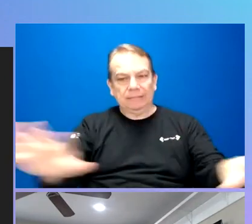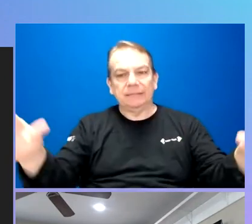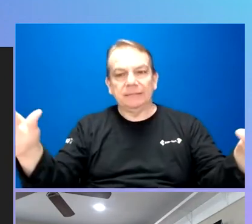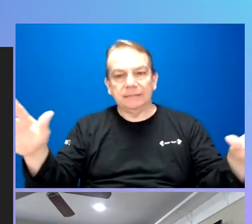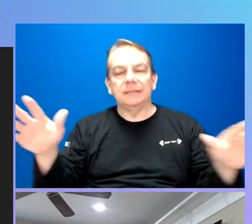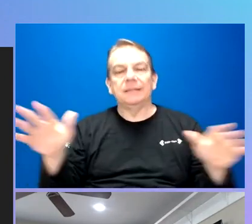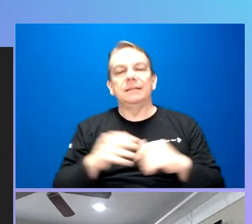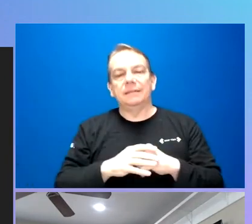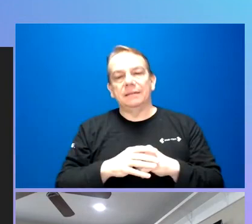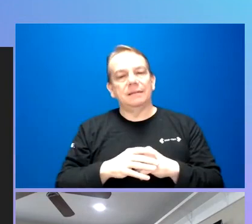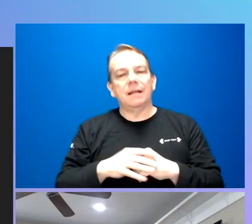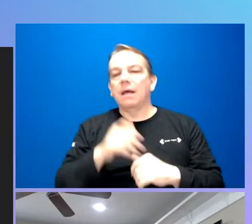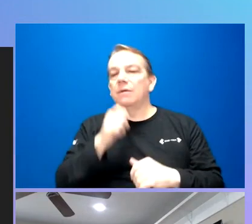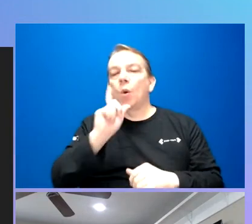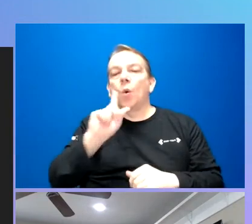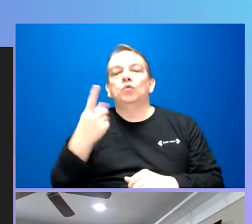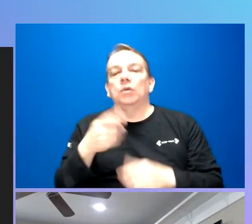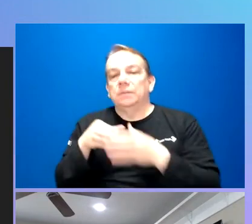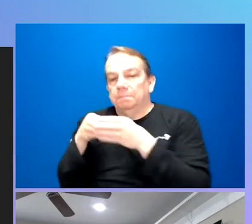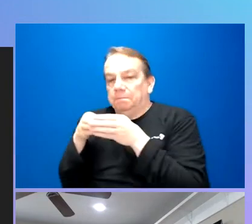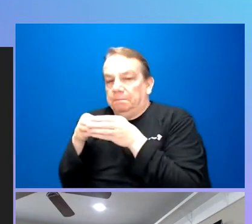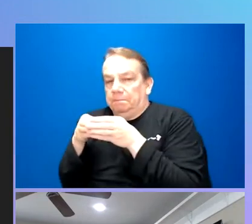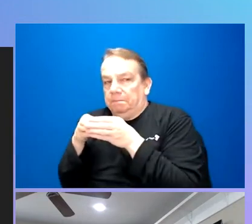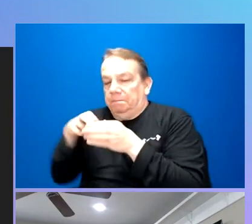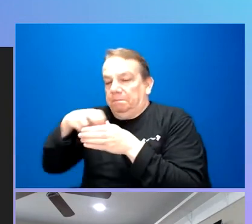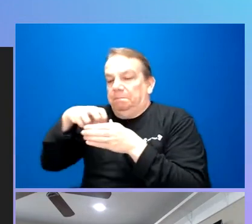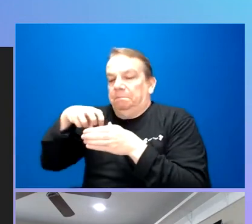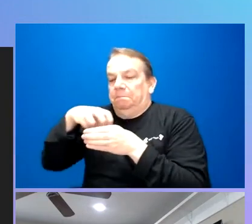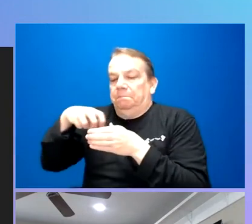disability employee resource group. Broaden your horizon.